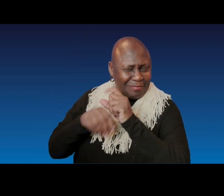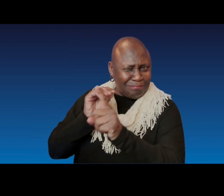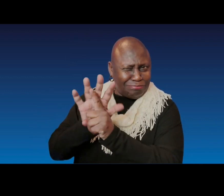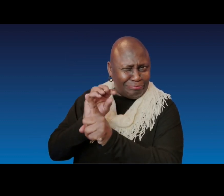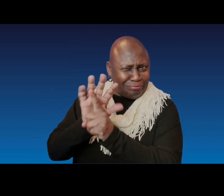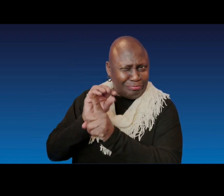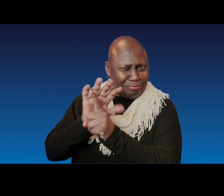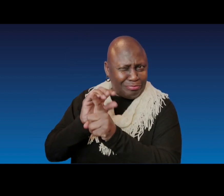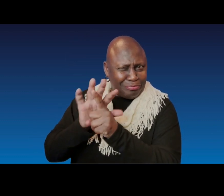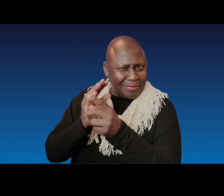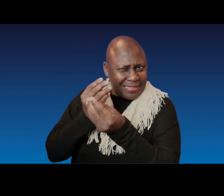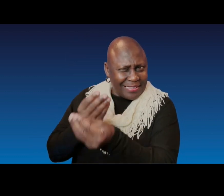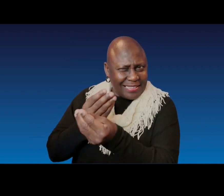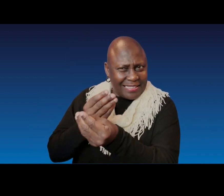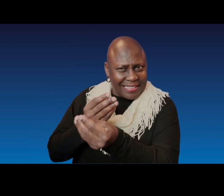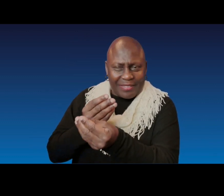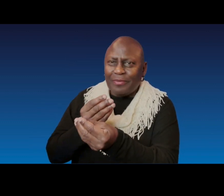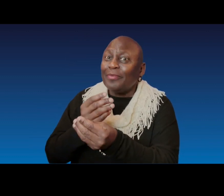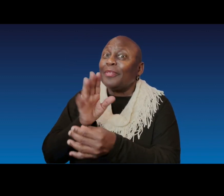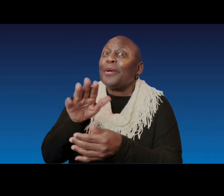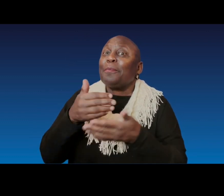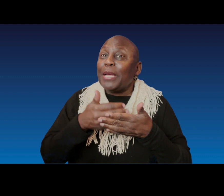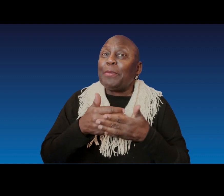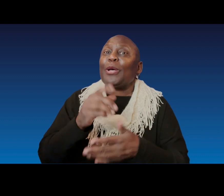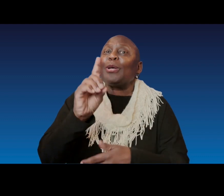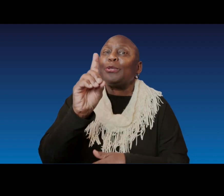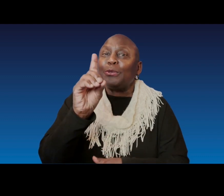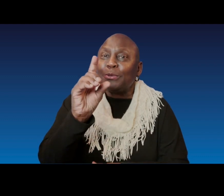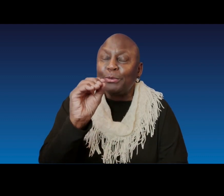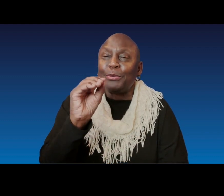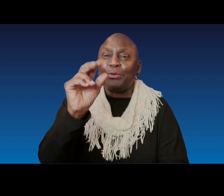Expose the babies and feed them with information.